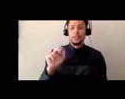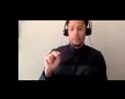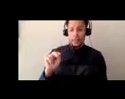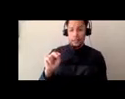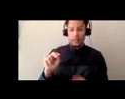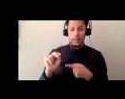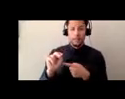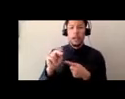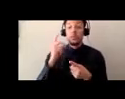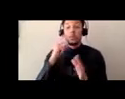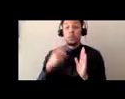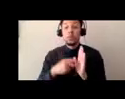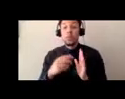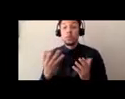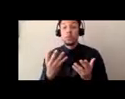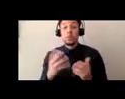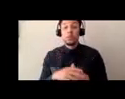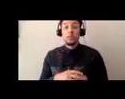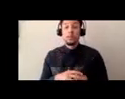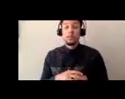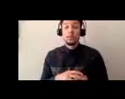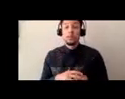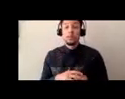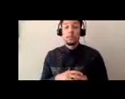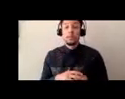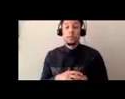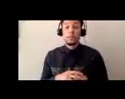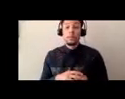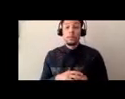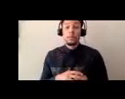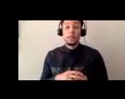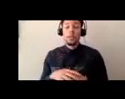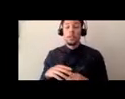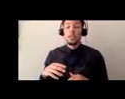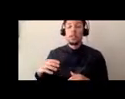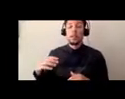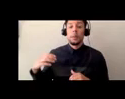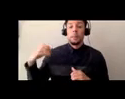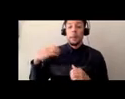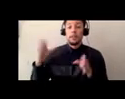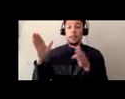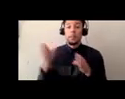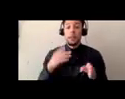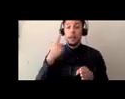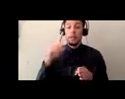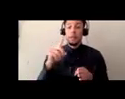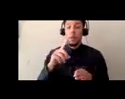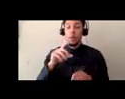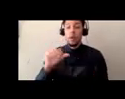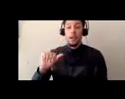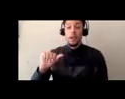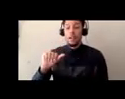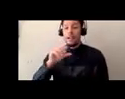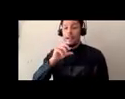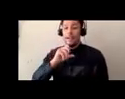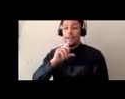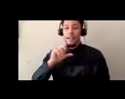the master plan for aging, it's clear that equity does not lie solely within inclusion